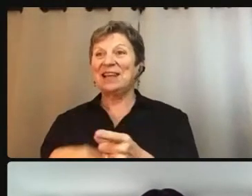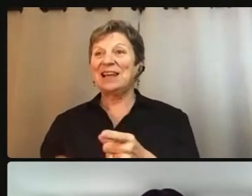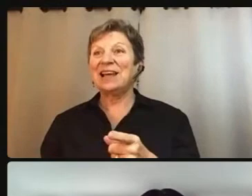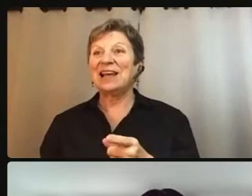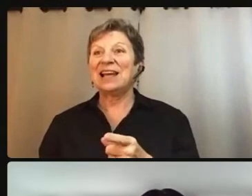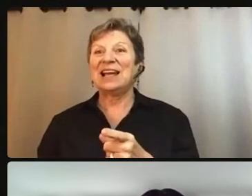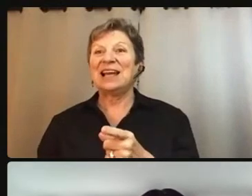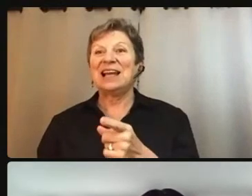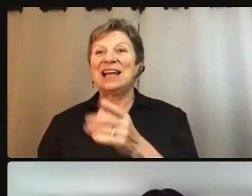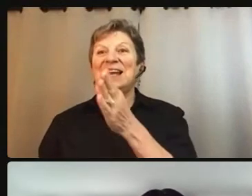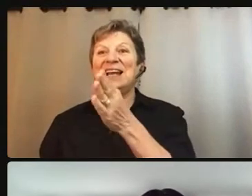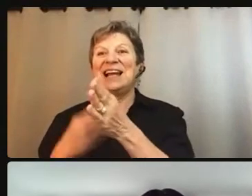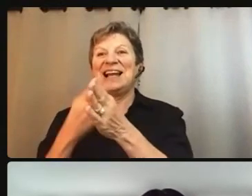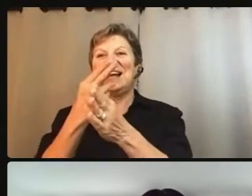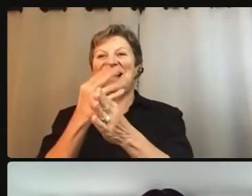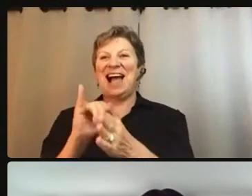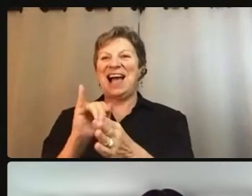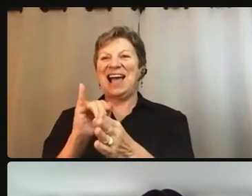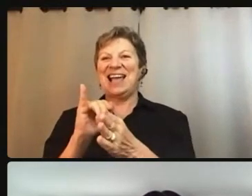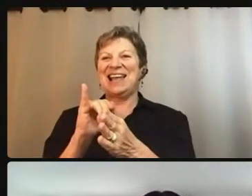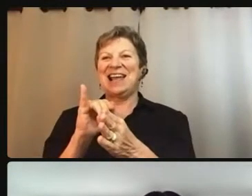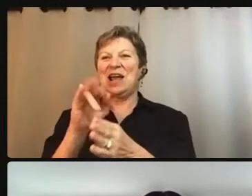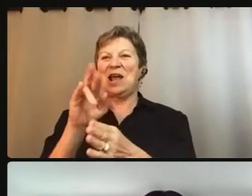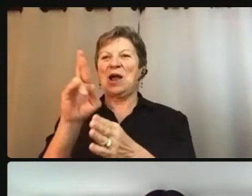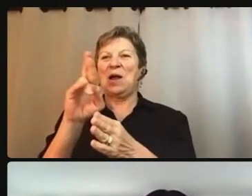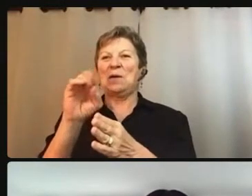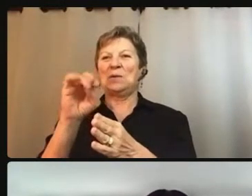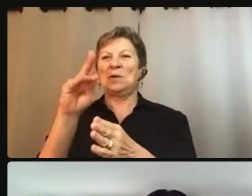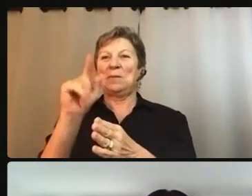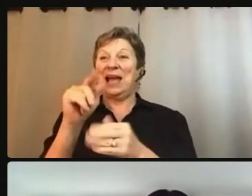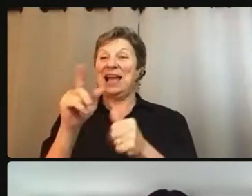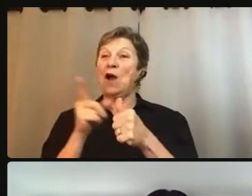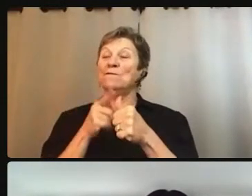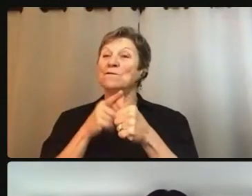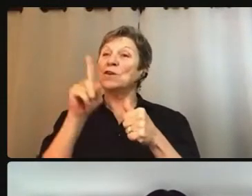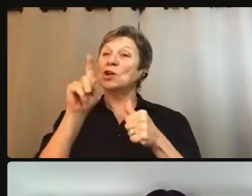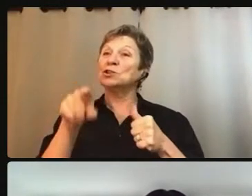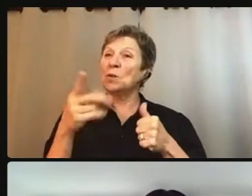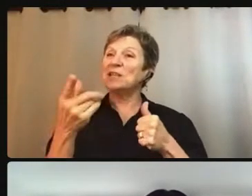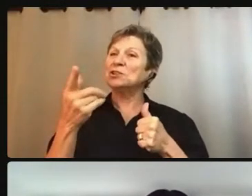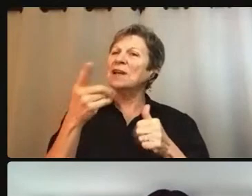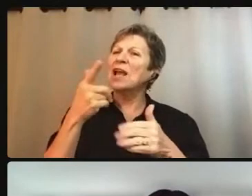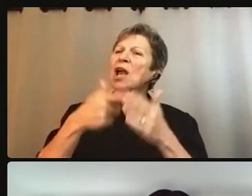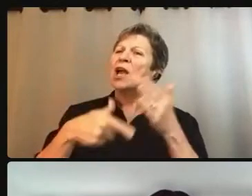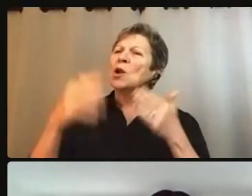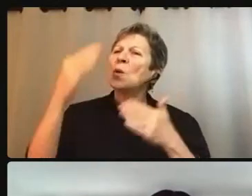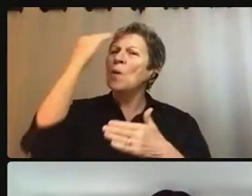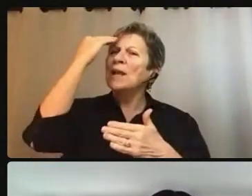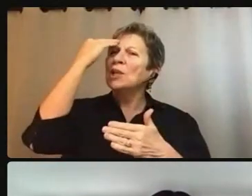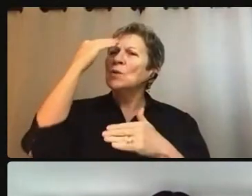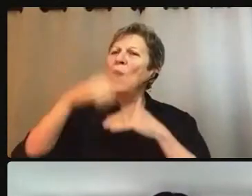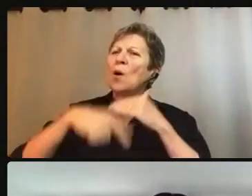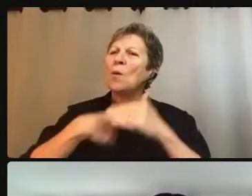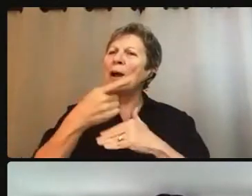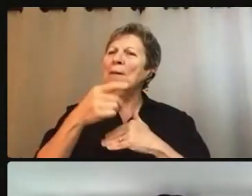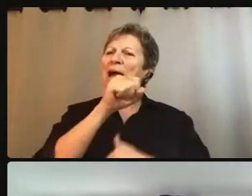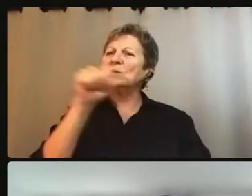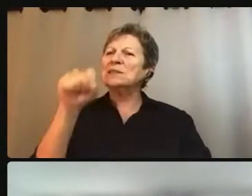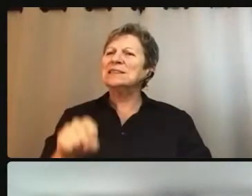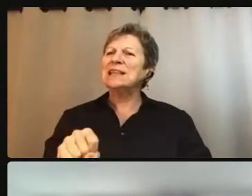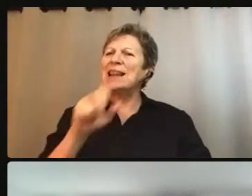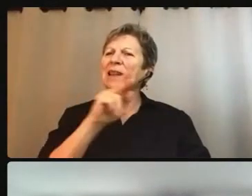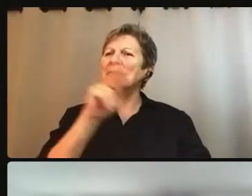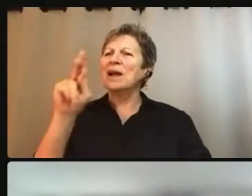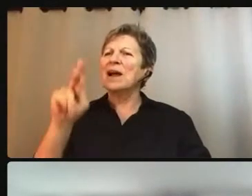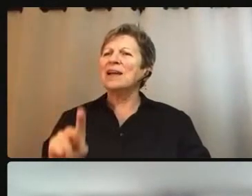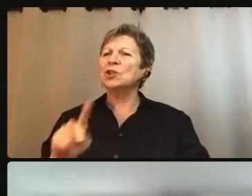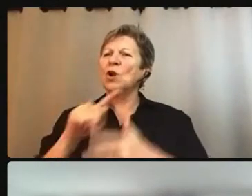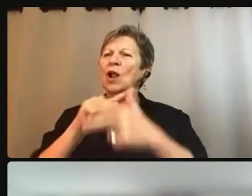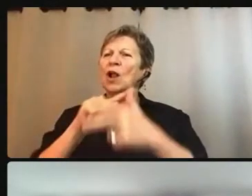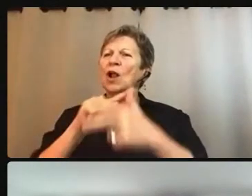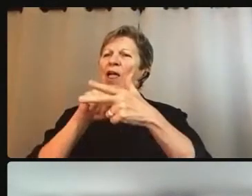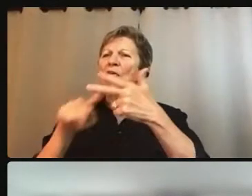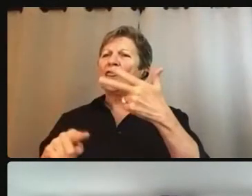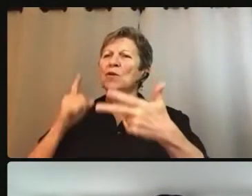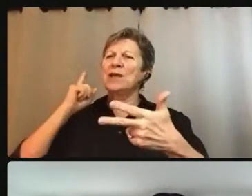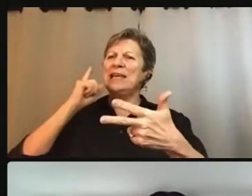OK, OK.